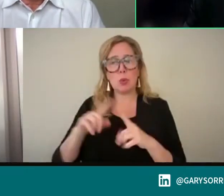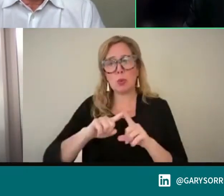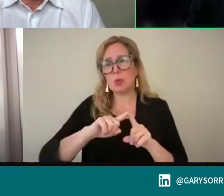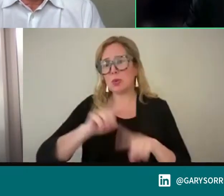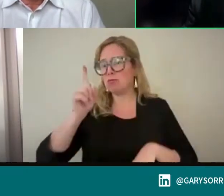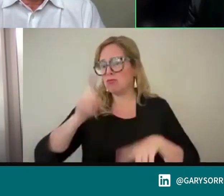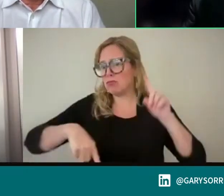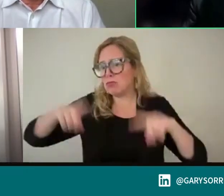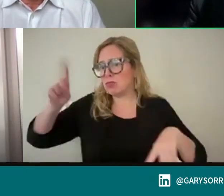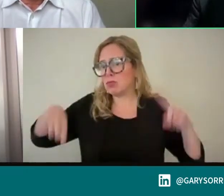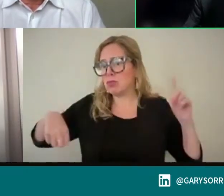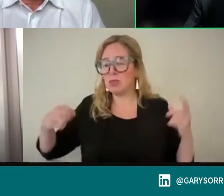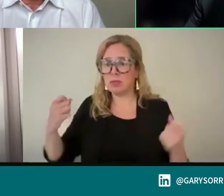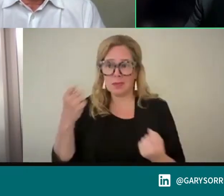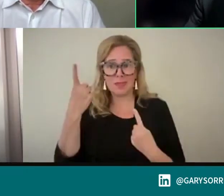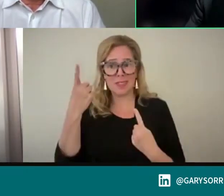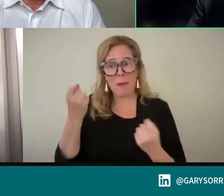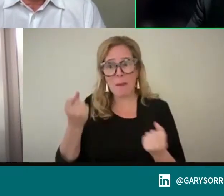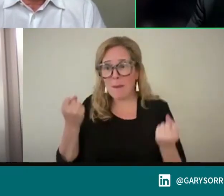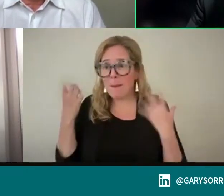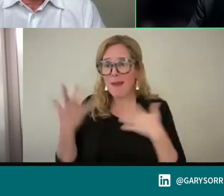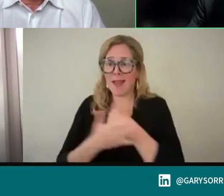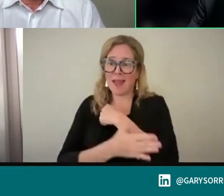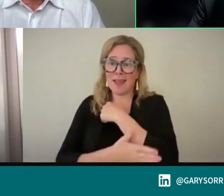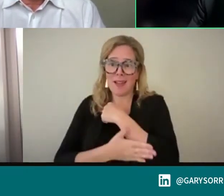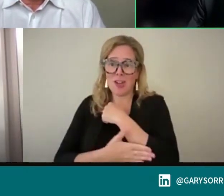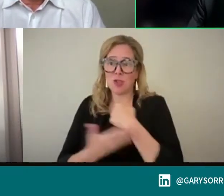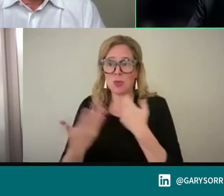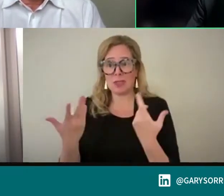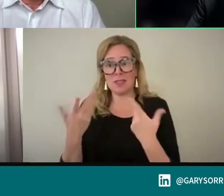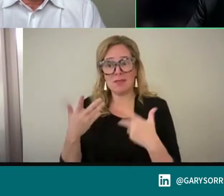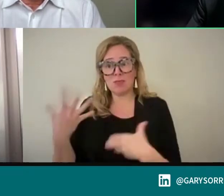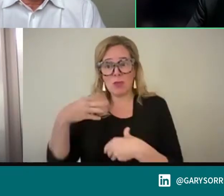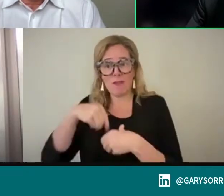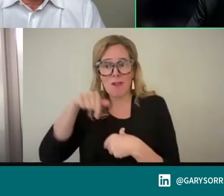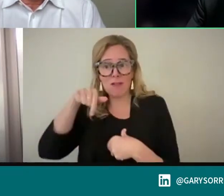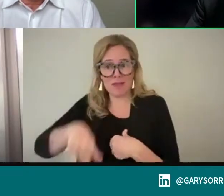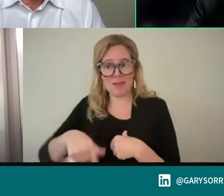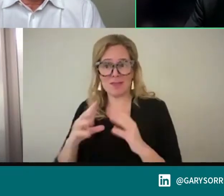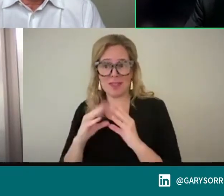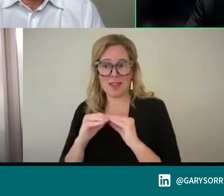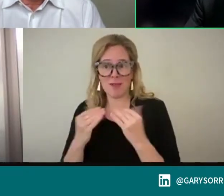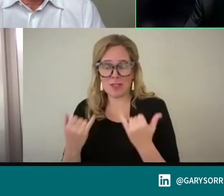there are many, many, many countries on today. So we feel our role is to really to provide that